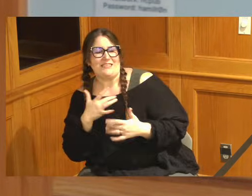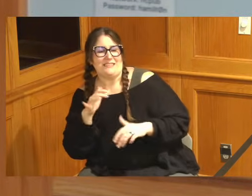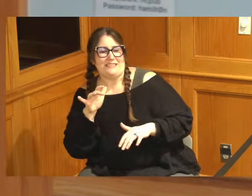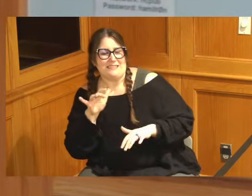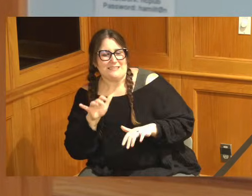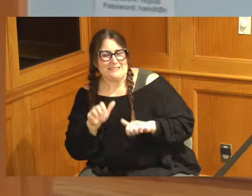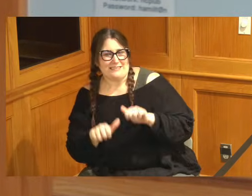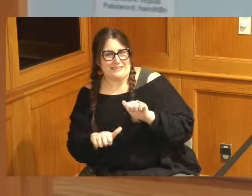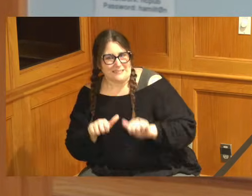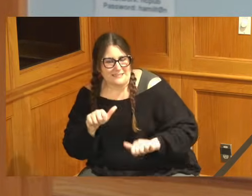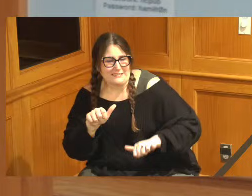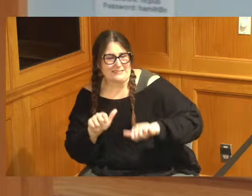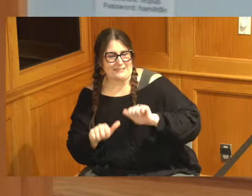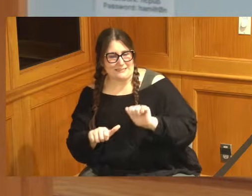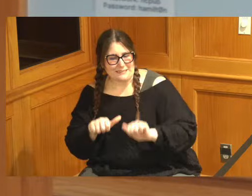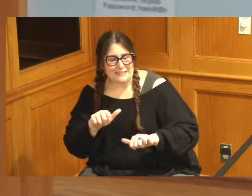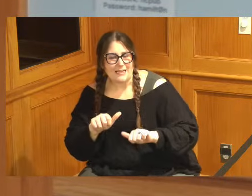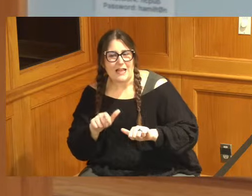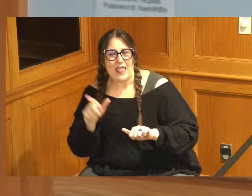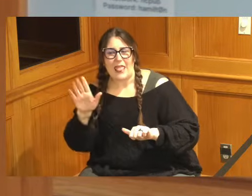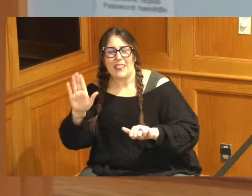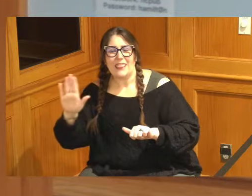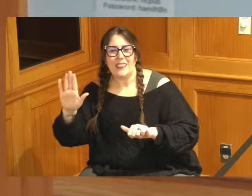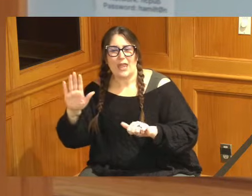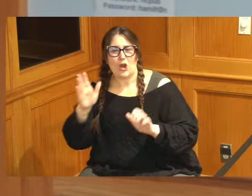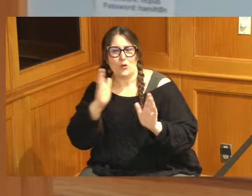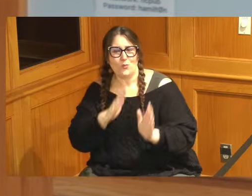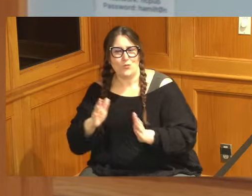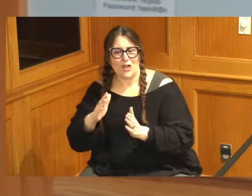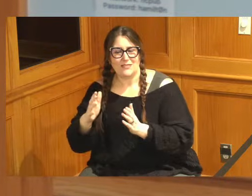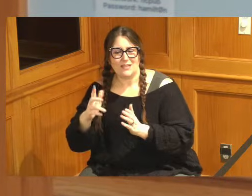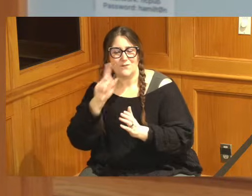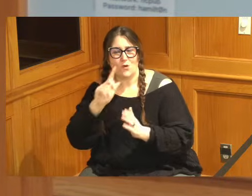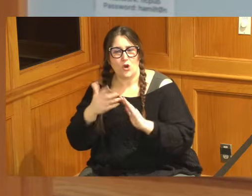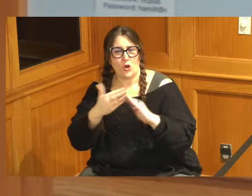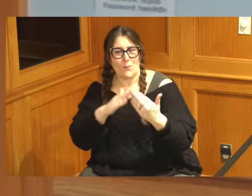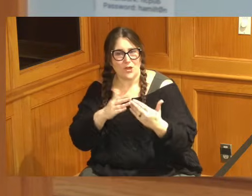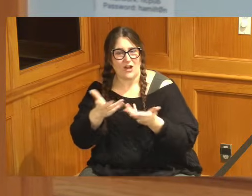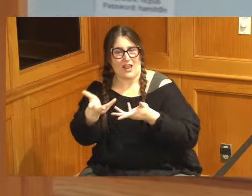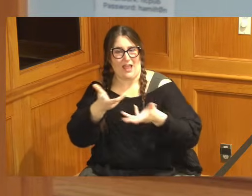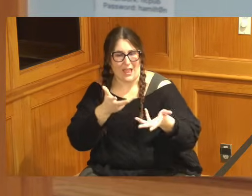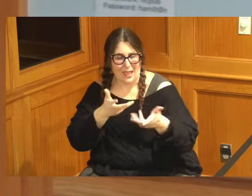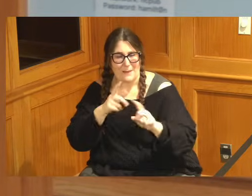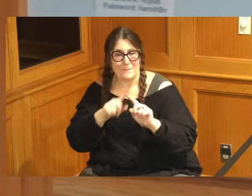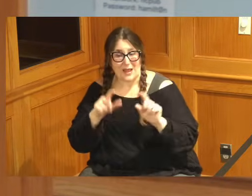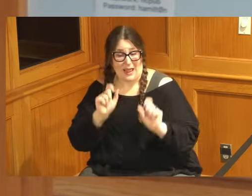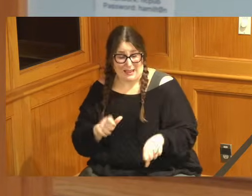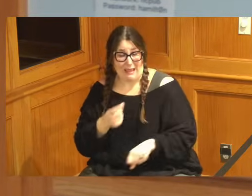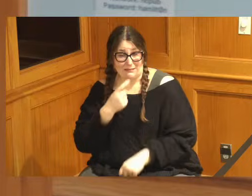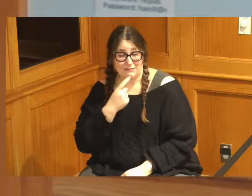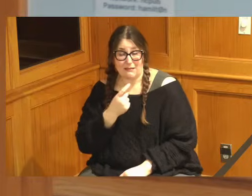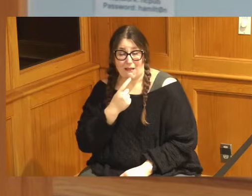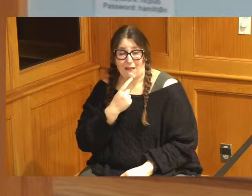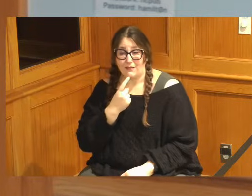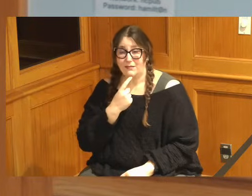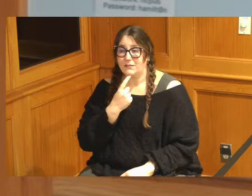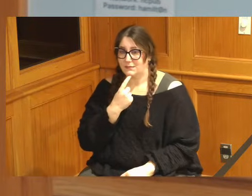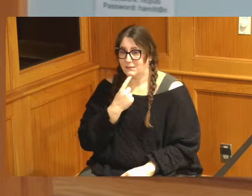get ahead of their process of sort of community engagement, but I can say there is a a location